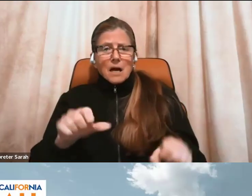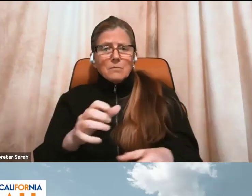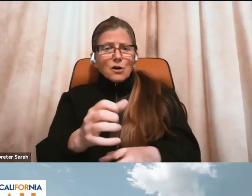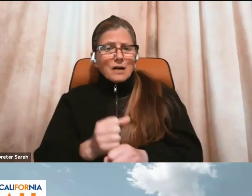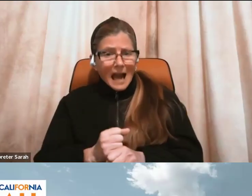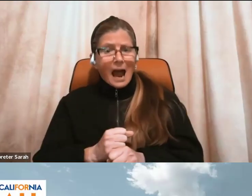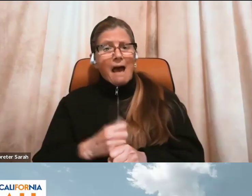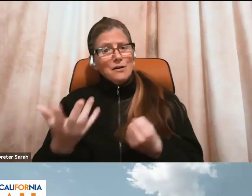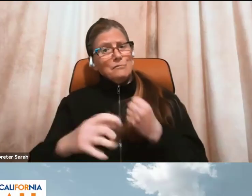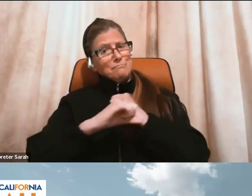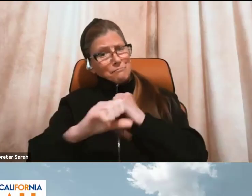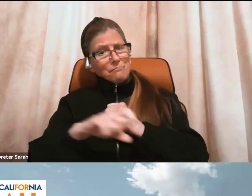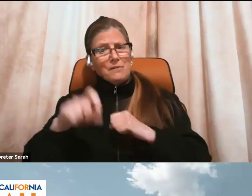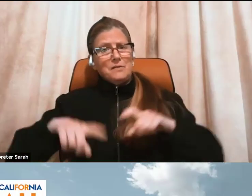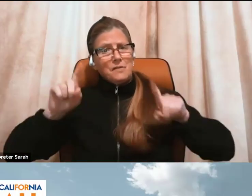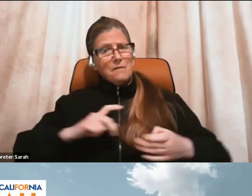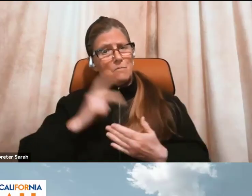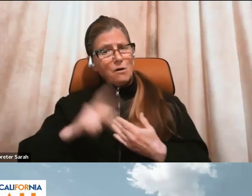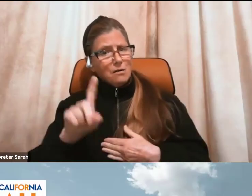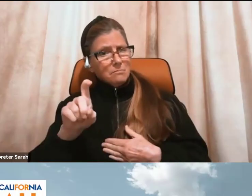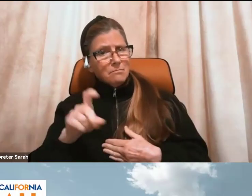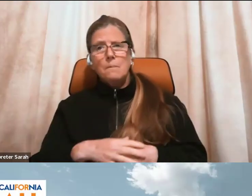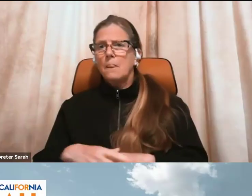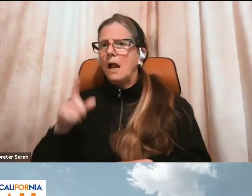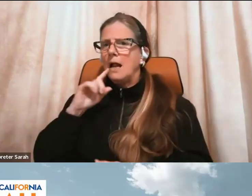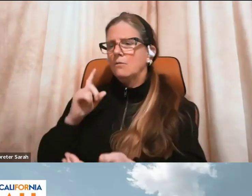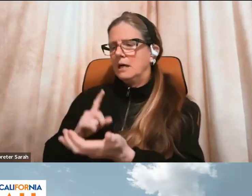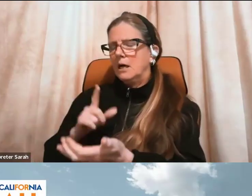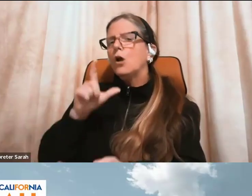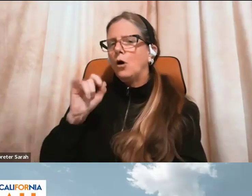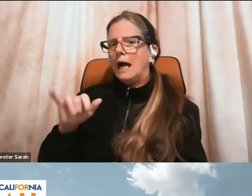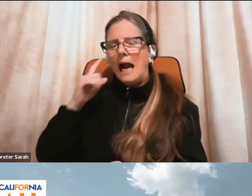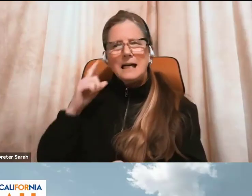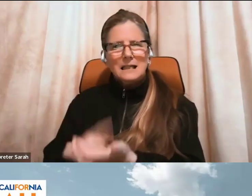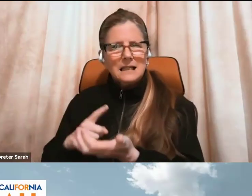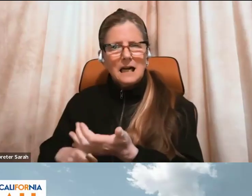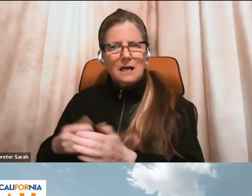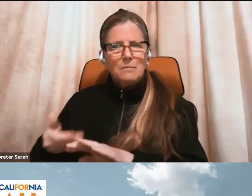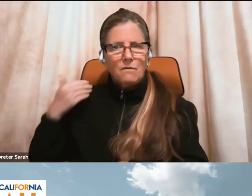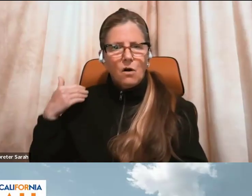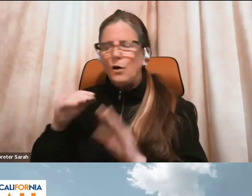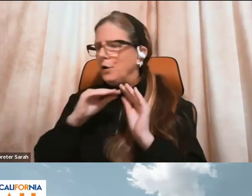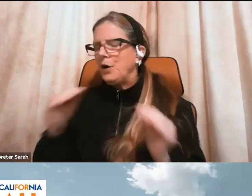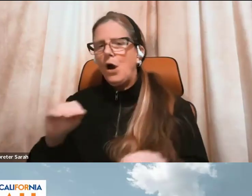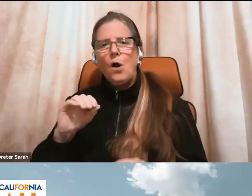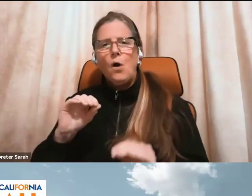So, I think we have talked about this in the past. We don't have an outreach program within